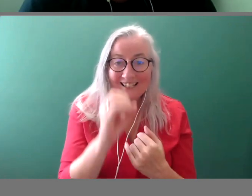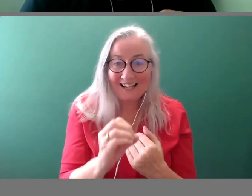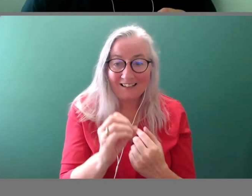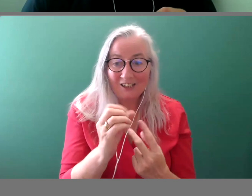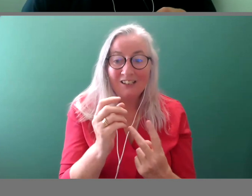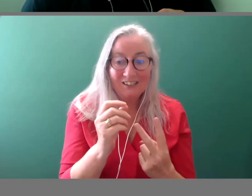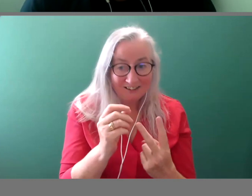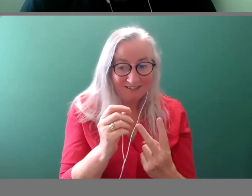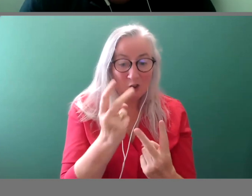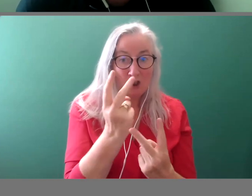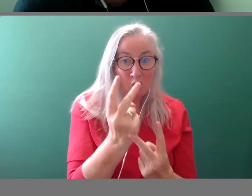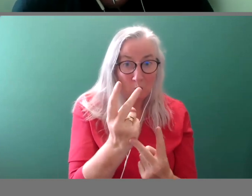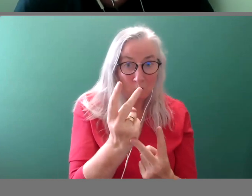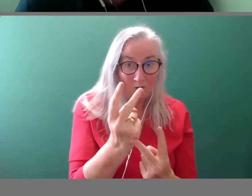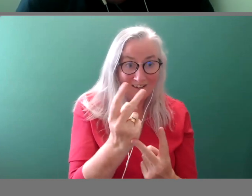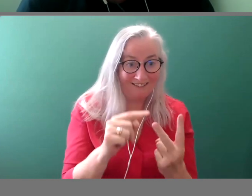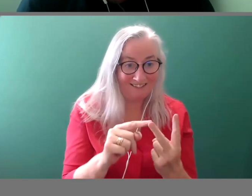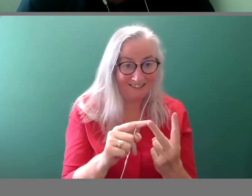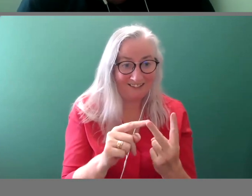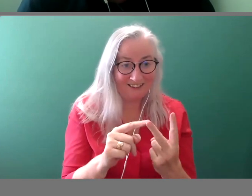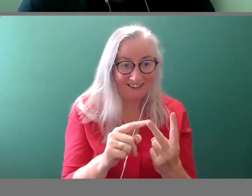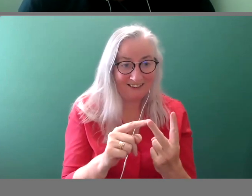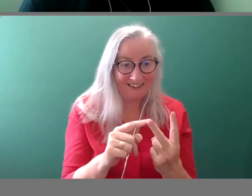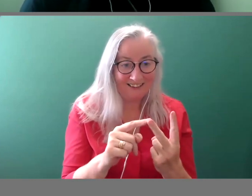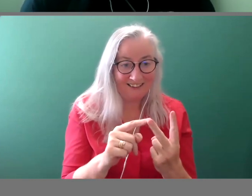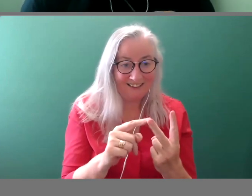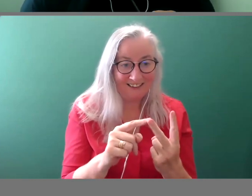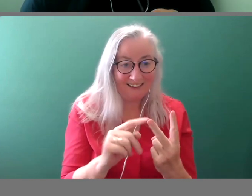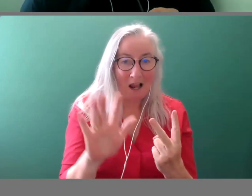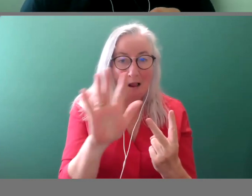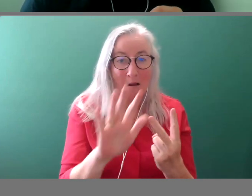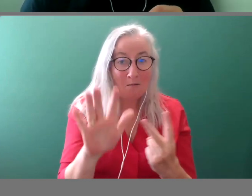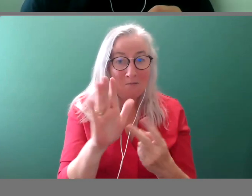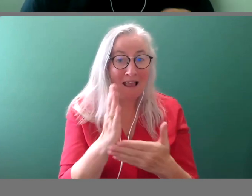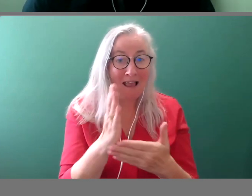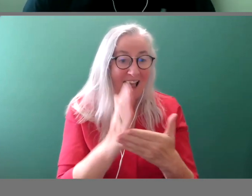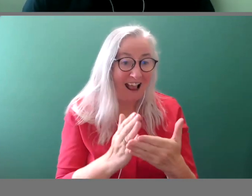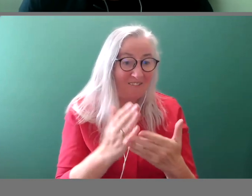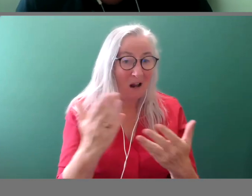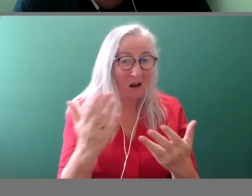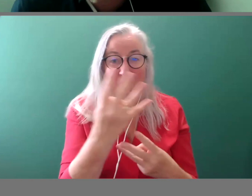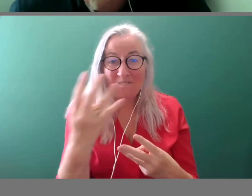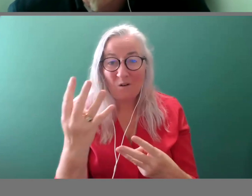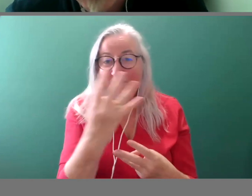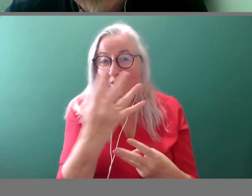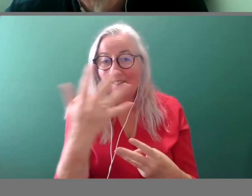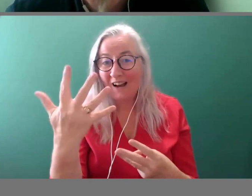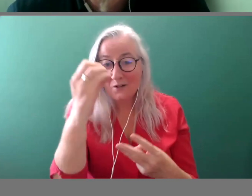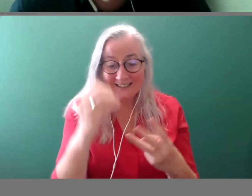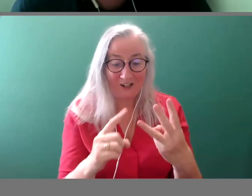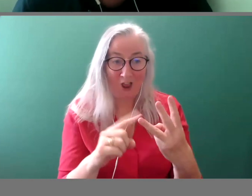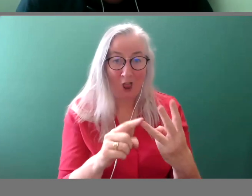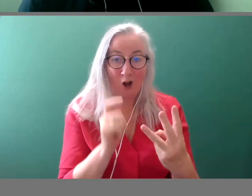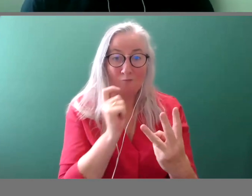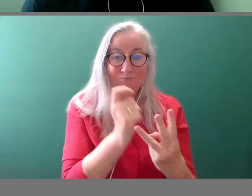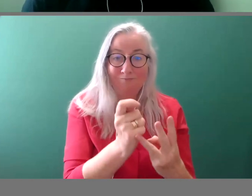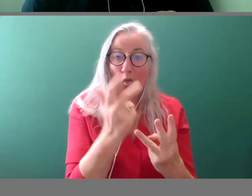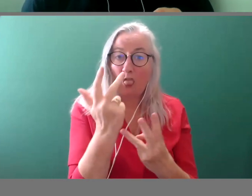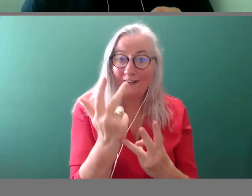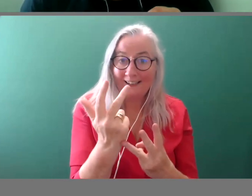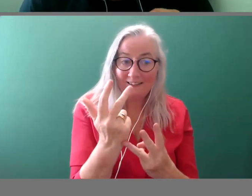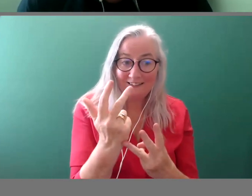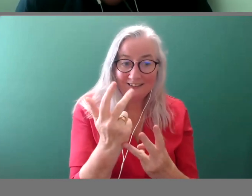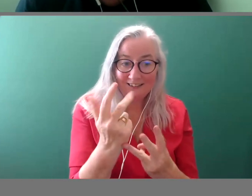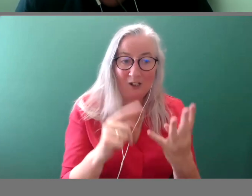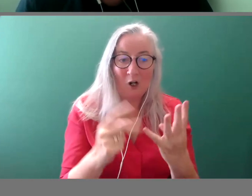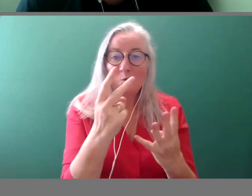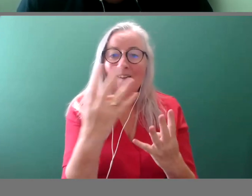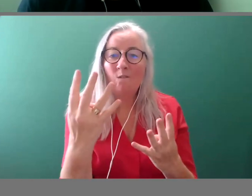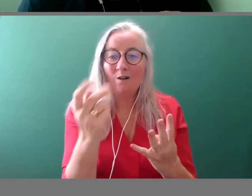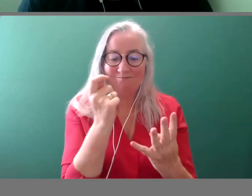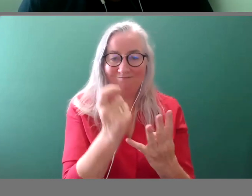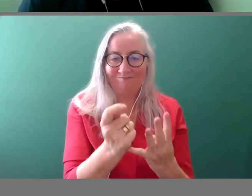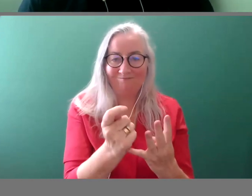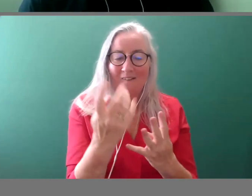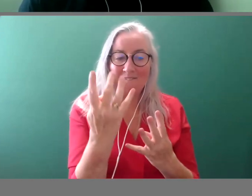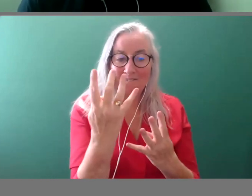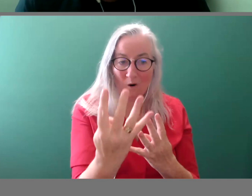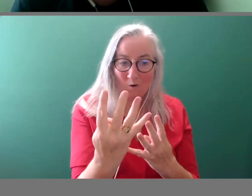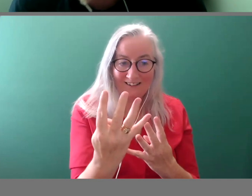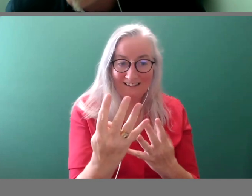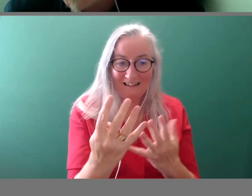it a rating of 2. About half or 44, 45% rating it as three, 24% give a rating of 4 and very few